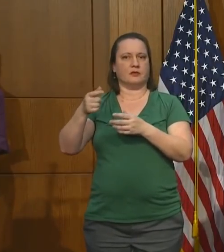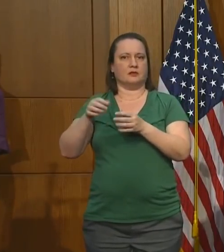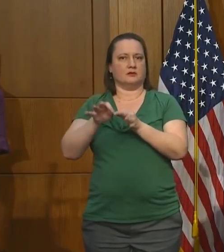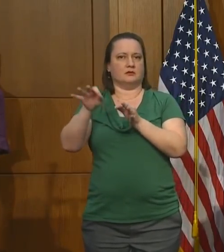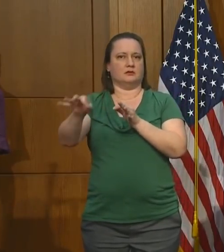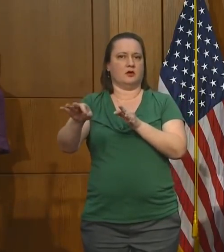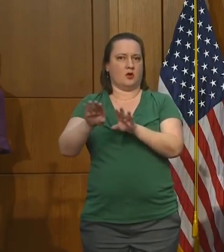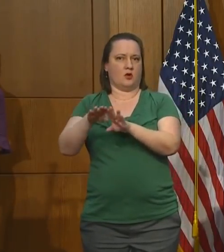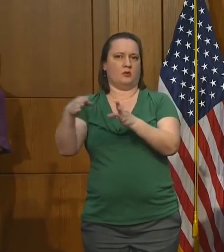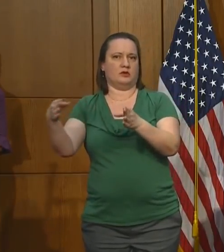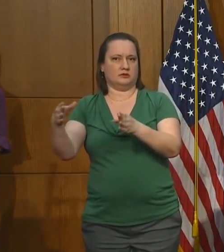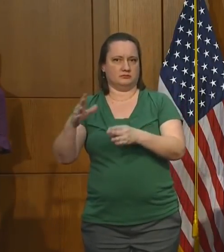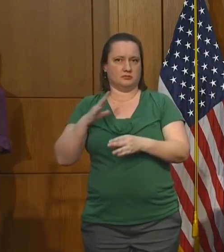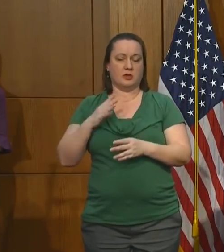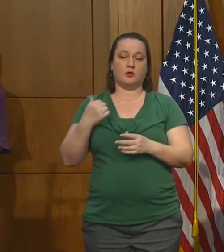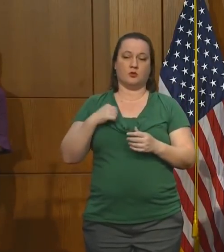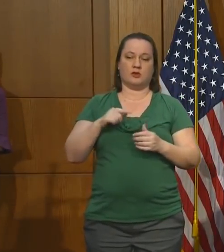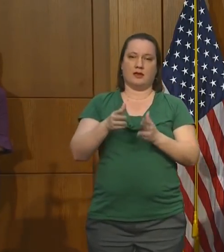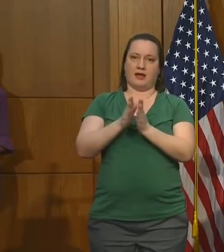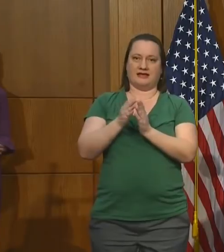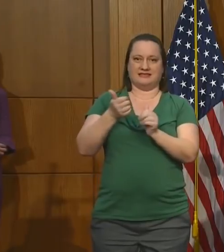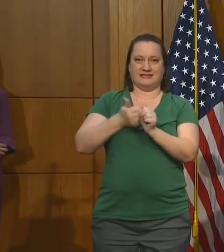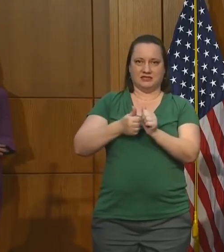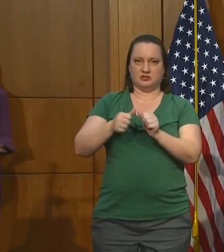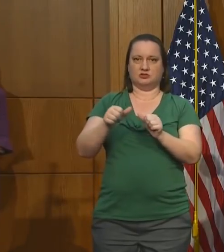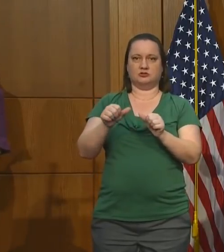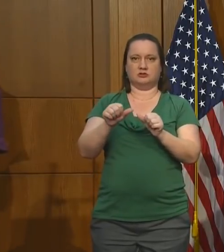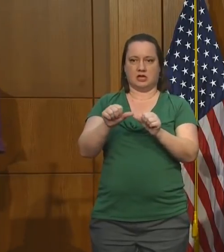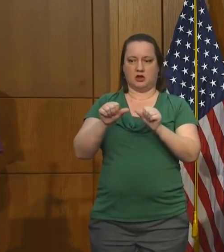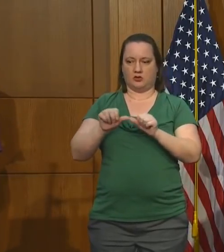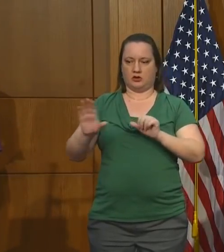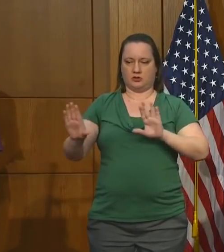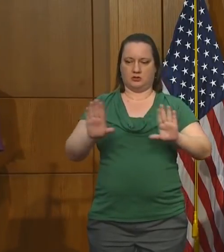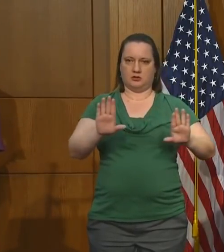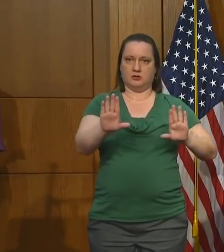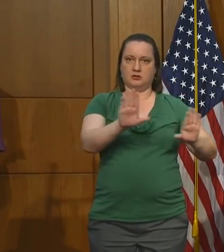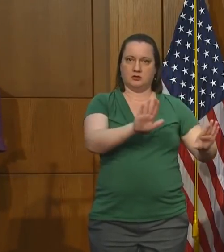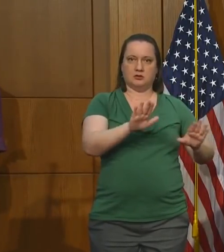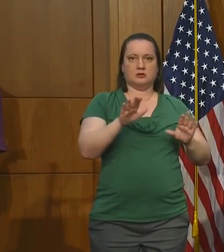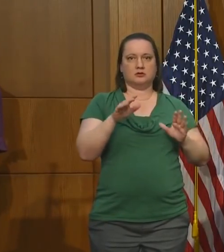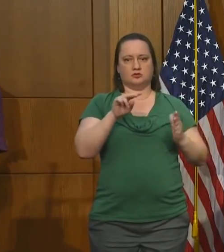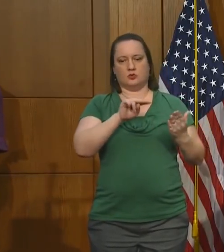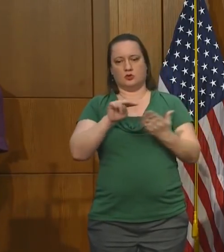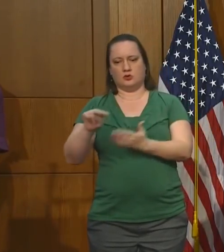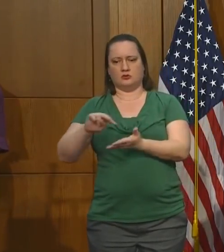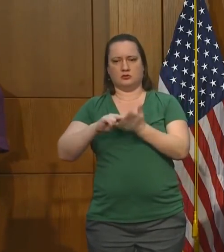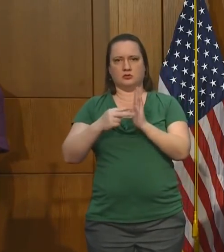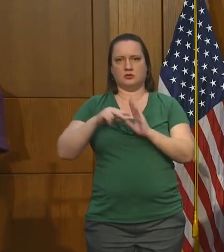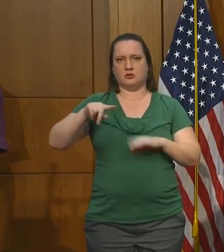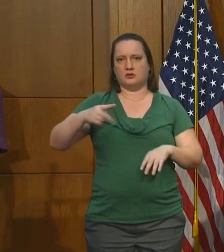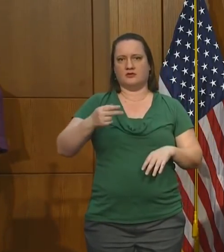HAVING THAT DISCUSSION. FOR THE WEEK WE HAVE AN UPDATE YOU NEXT WEEK BUT DID ASK FOR THOSE